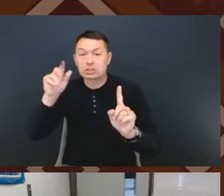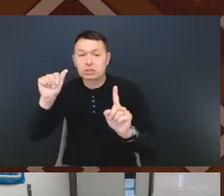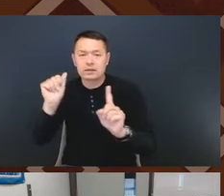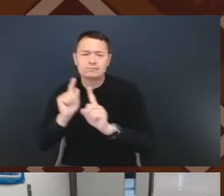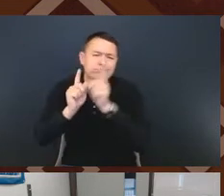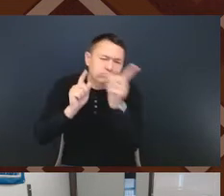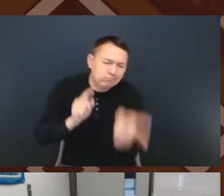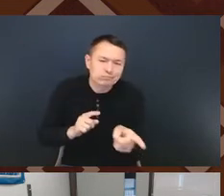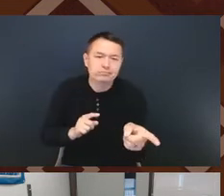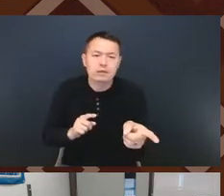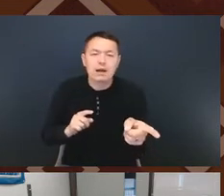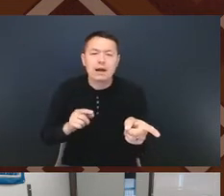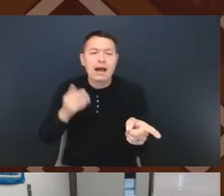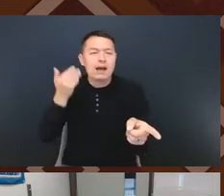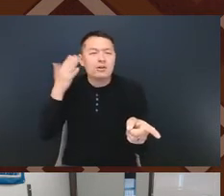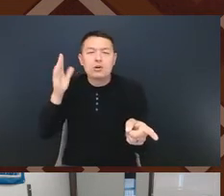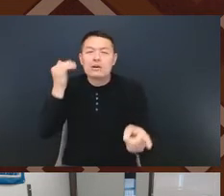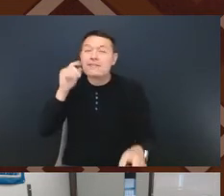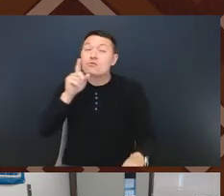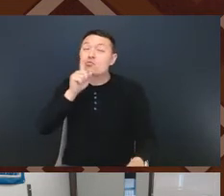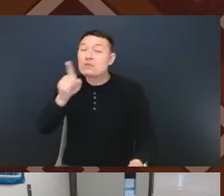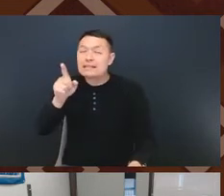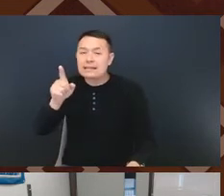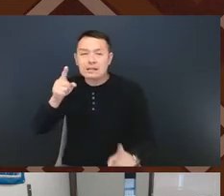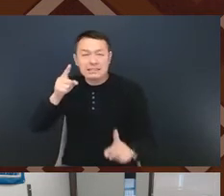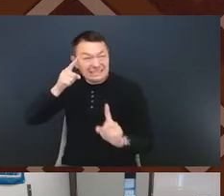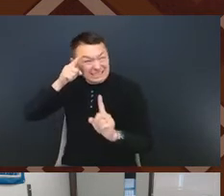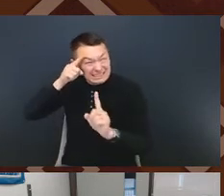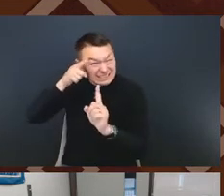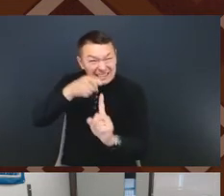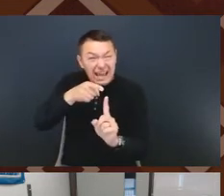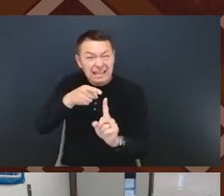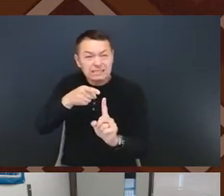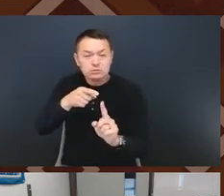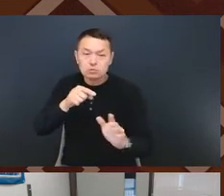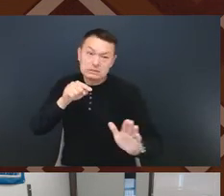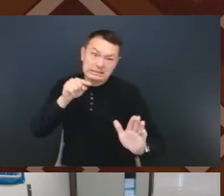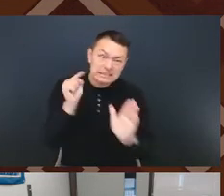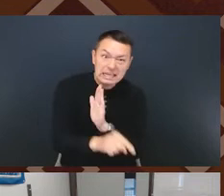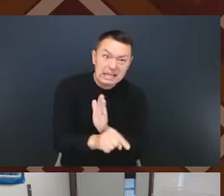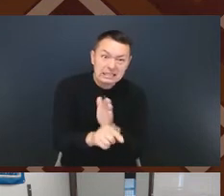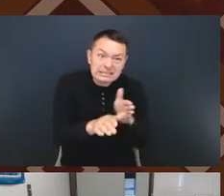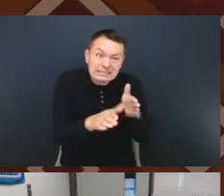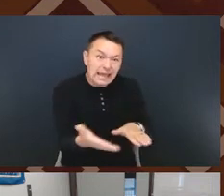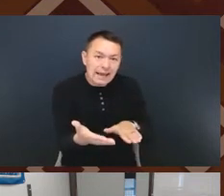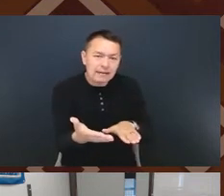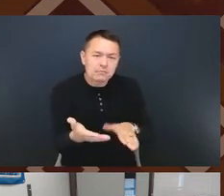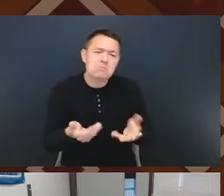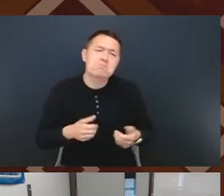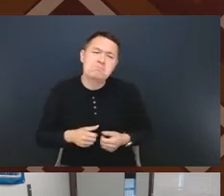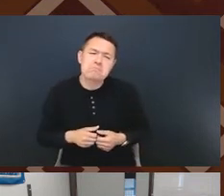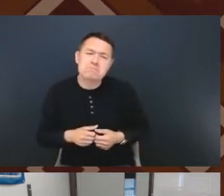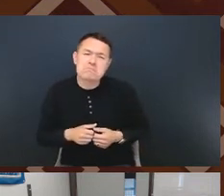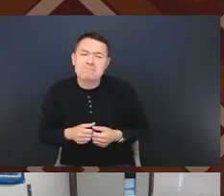I don't know if he really had the intent that he would be dead. I mean, how I see him